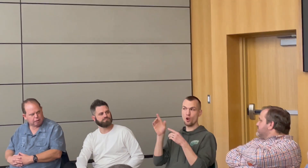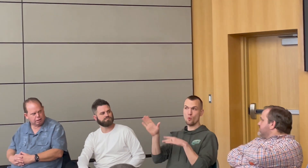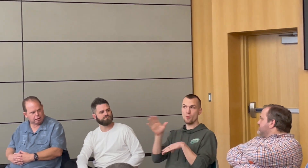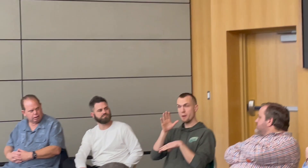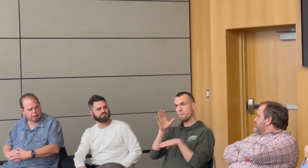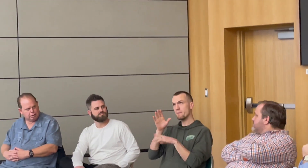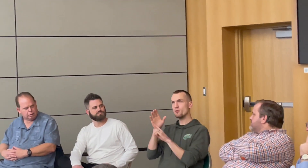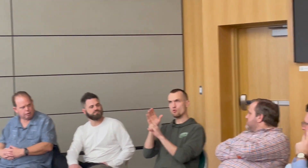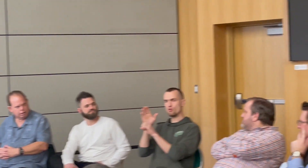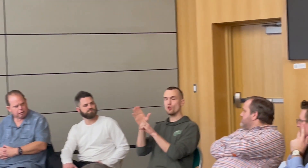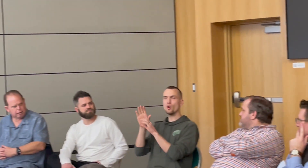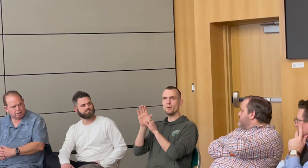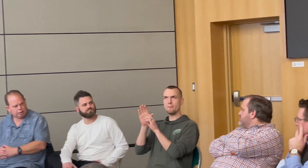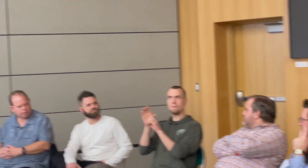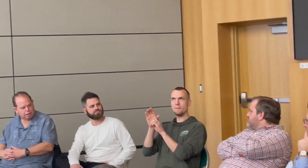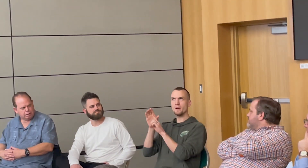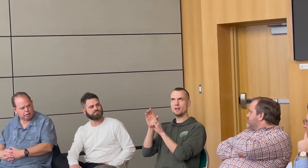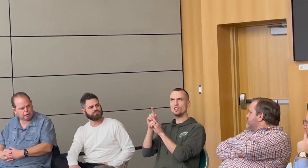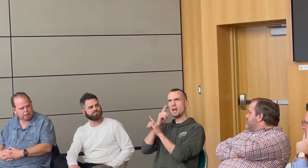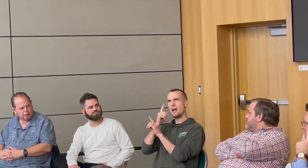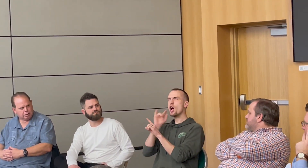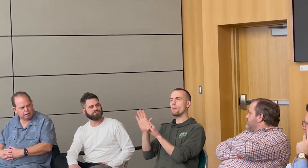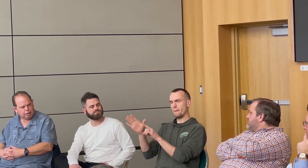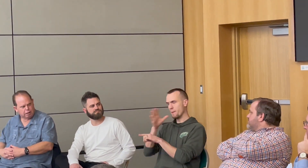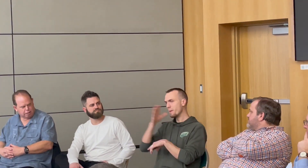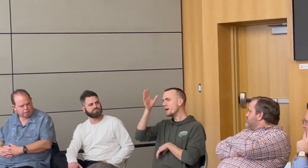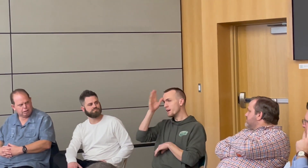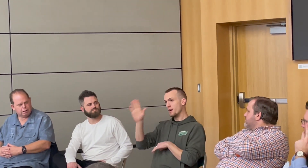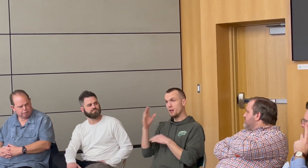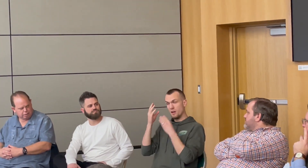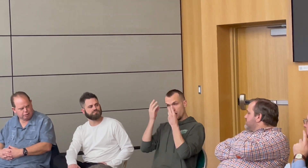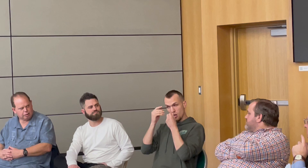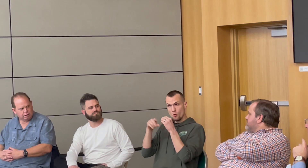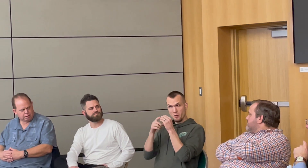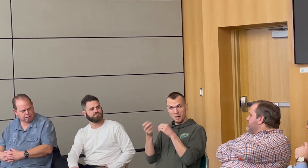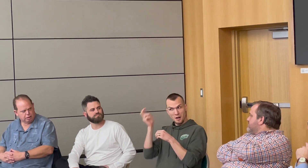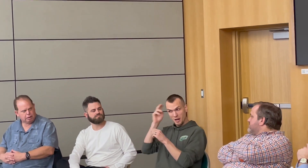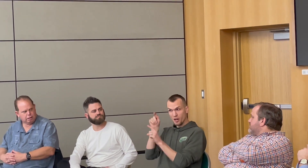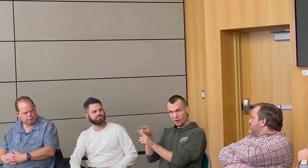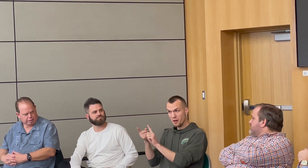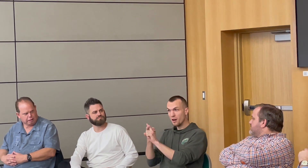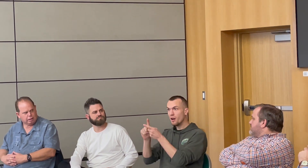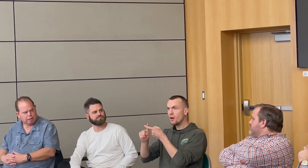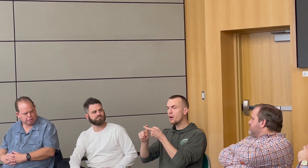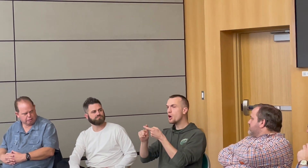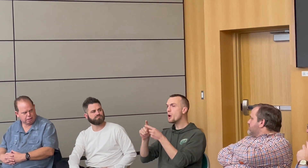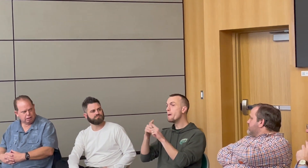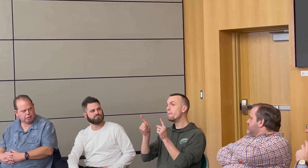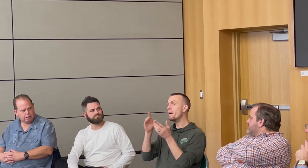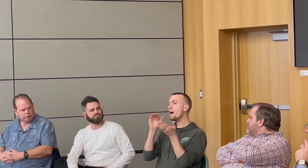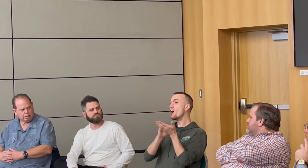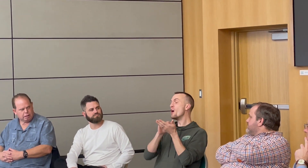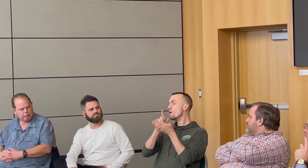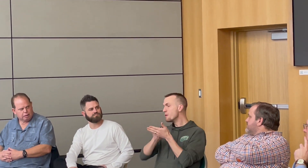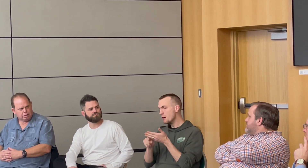uh I think it I think it was her parents were thinking about giving her an implant when she